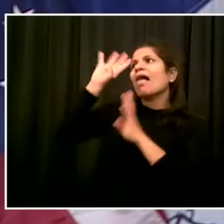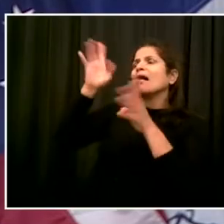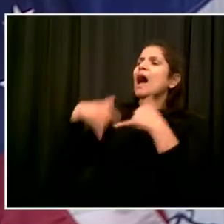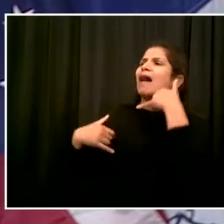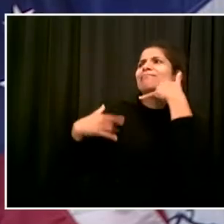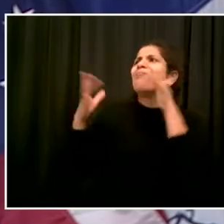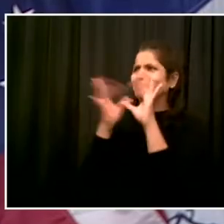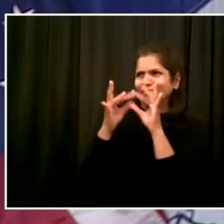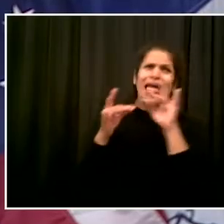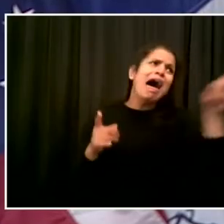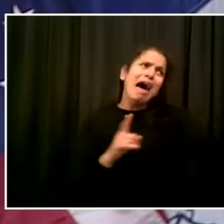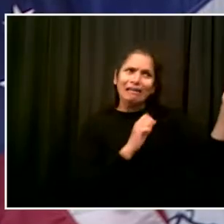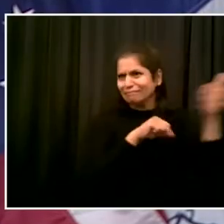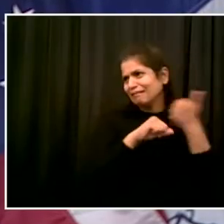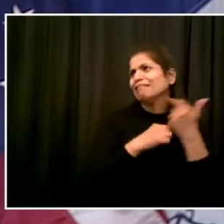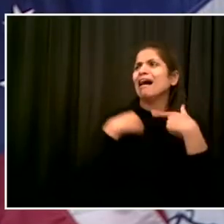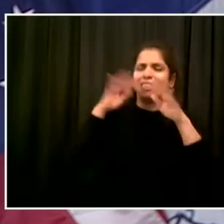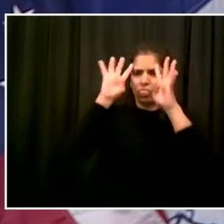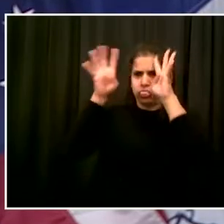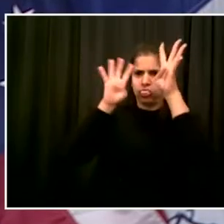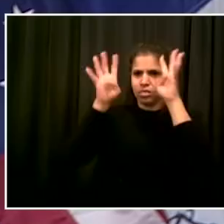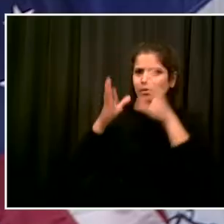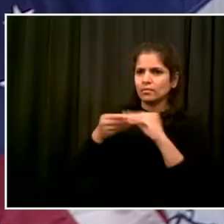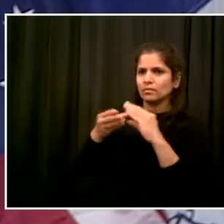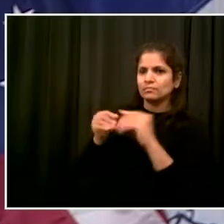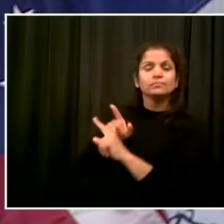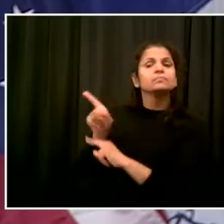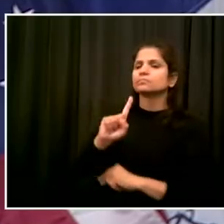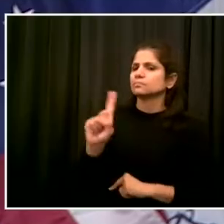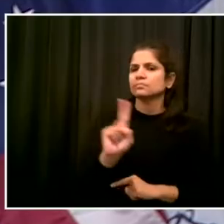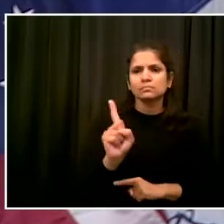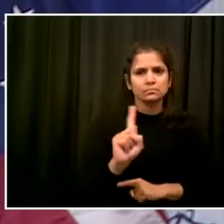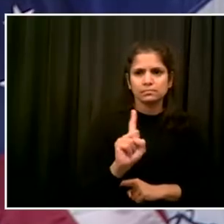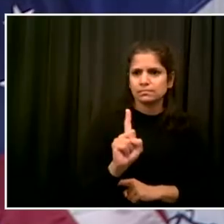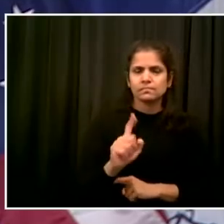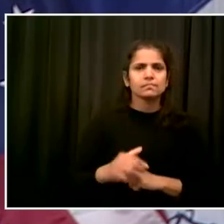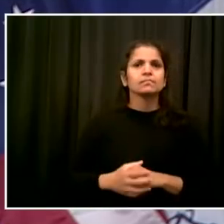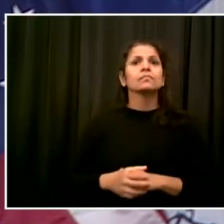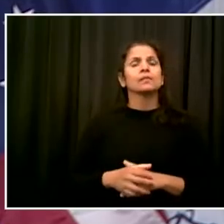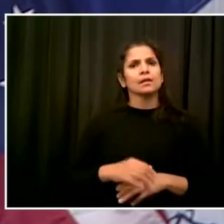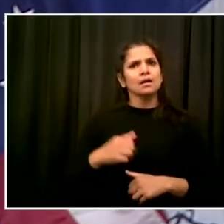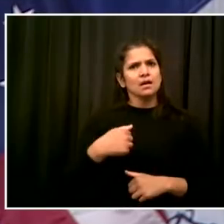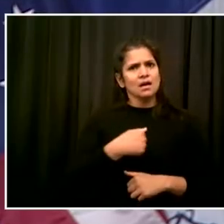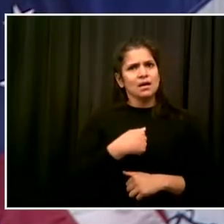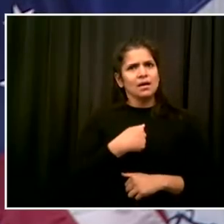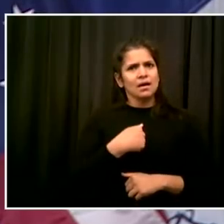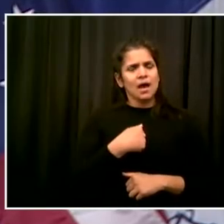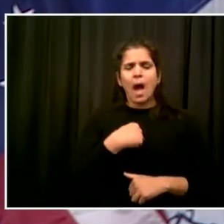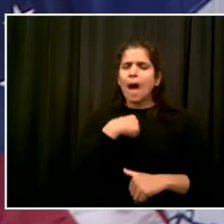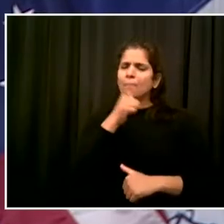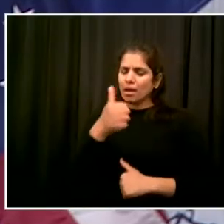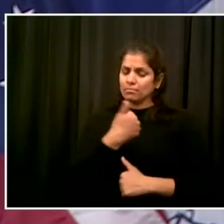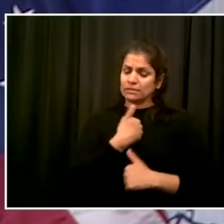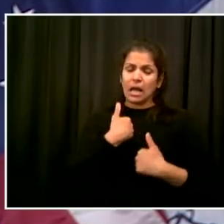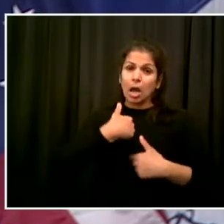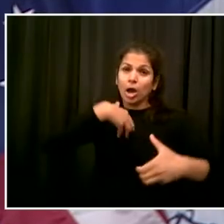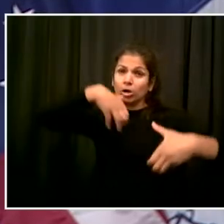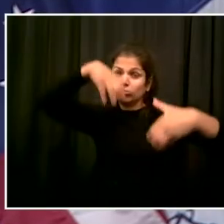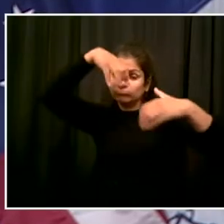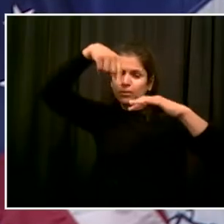FALSE CLAIM D AN I DON'T KNOW THE LAW ON THAT BUT THAT IS THE DIRECTION I WOULD LOOK AT. DID SHE COMIMT AN OFFENSE BY FALSELY ACCUSING